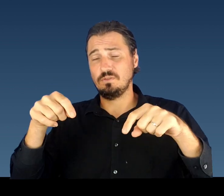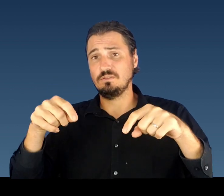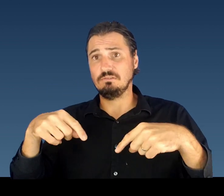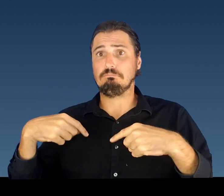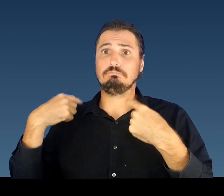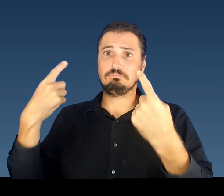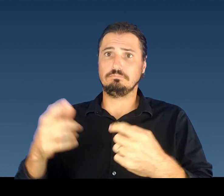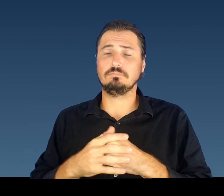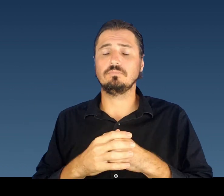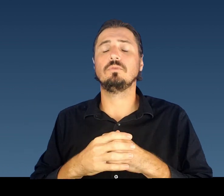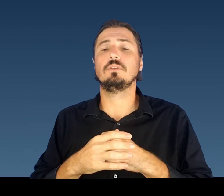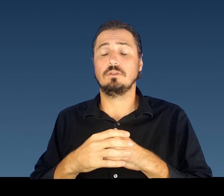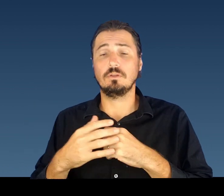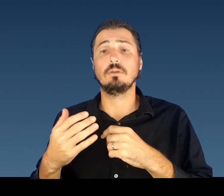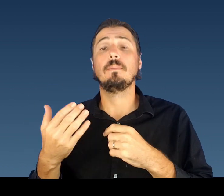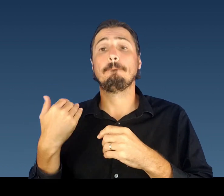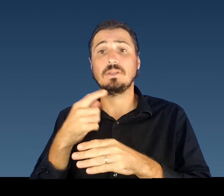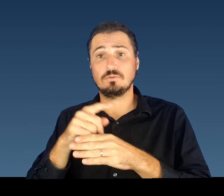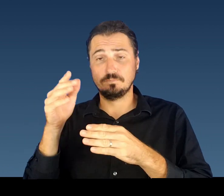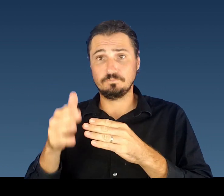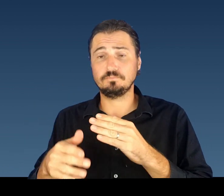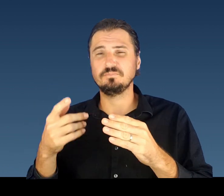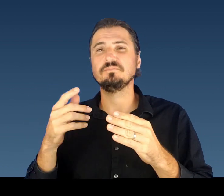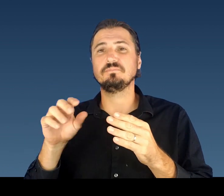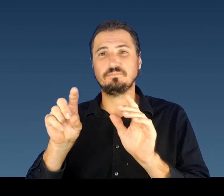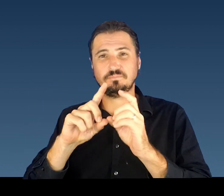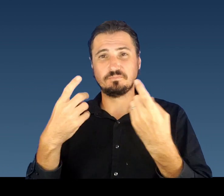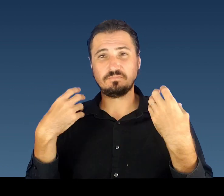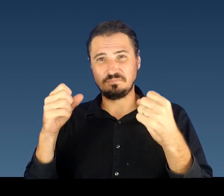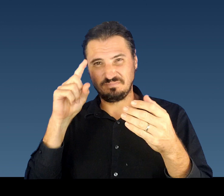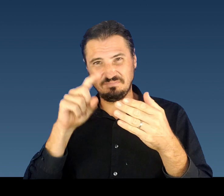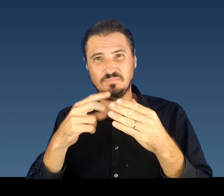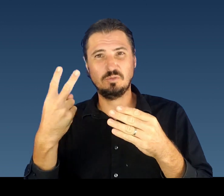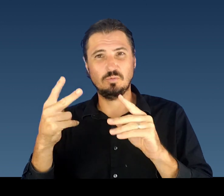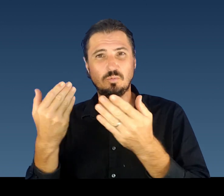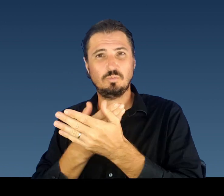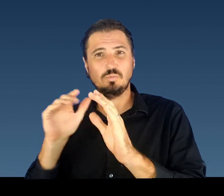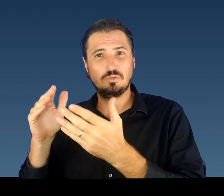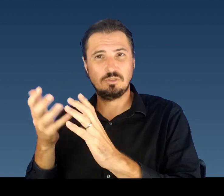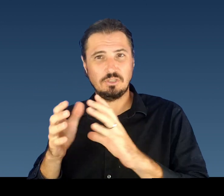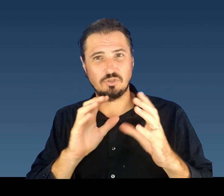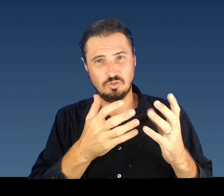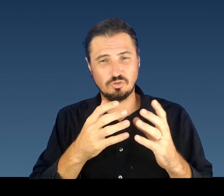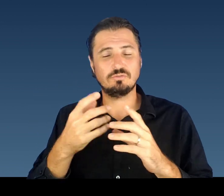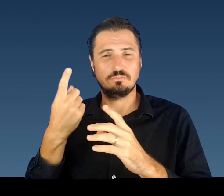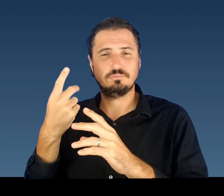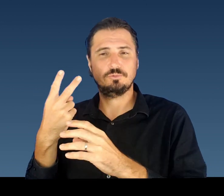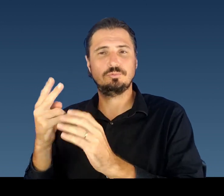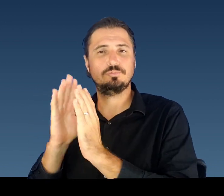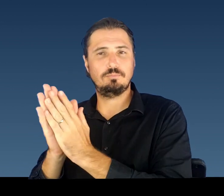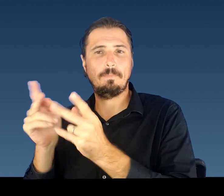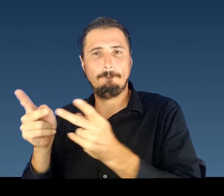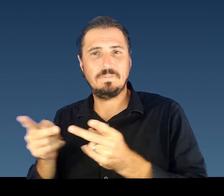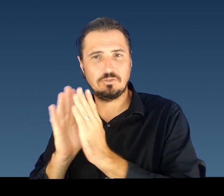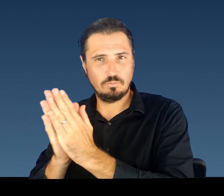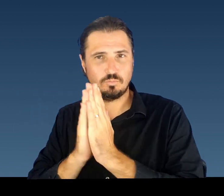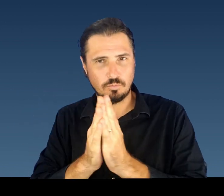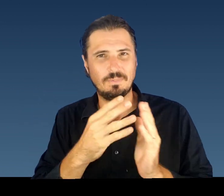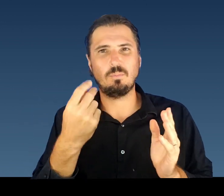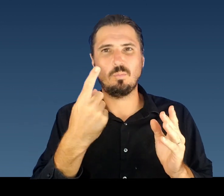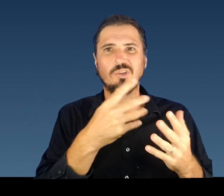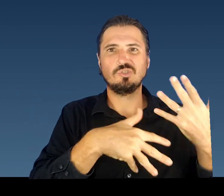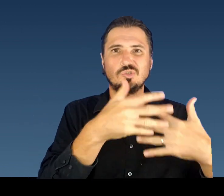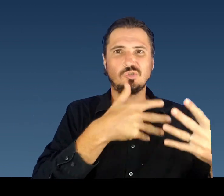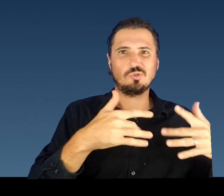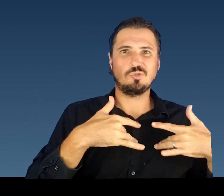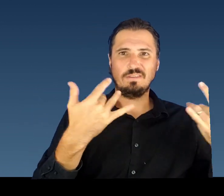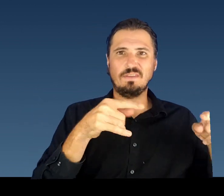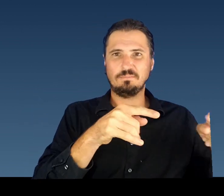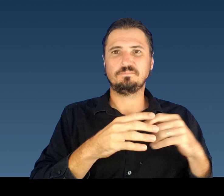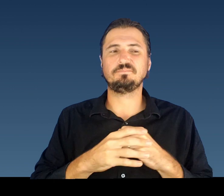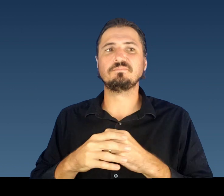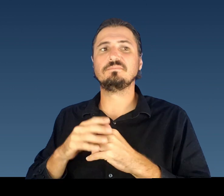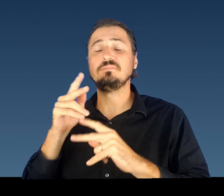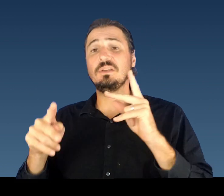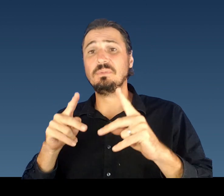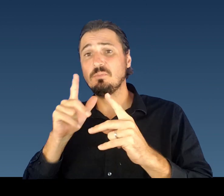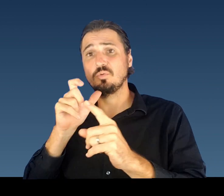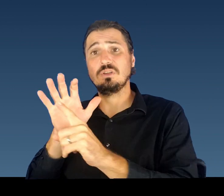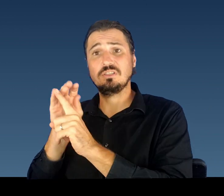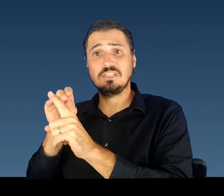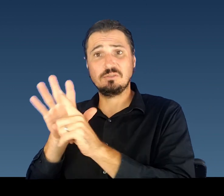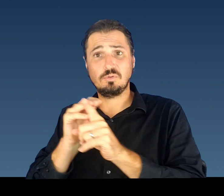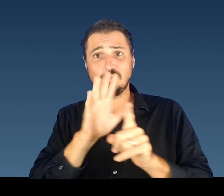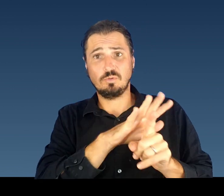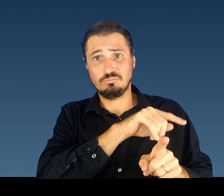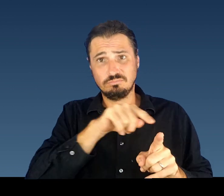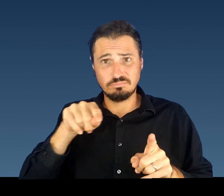Today, we are reporting 24 new cases, including 2 children. 21 of today’s cases are residents, and three are visitors. Eight of the cases are related to mainland and interisland travel; the remaining